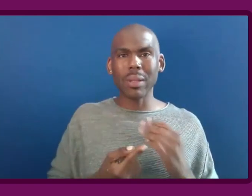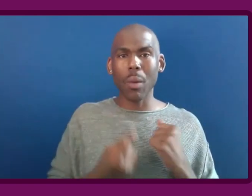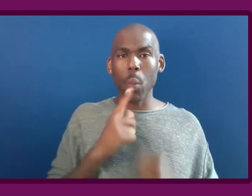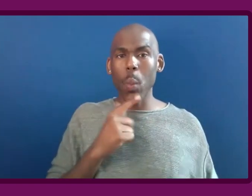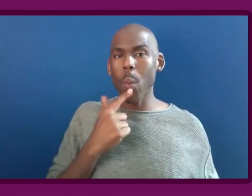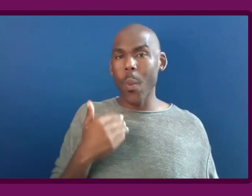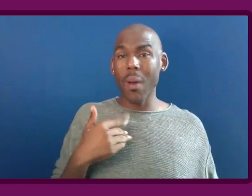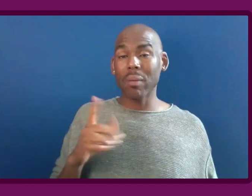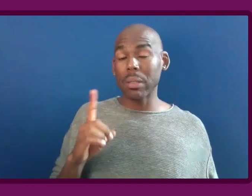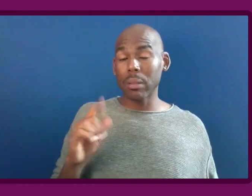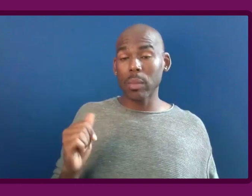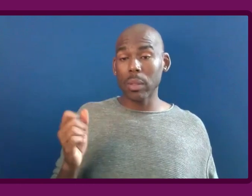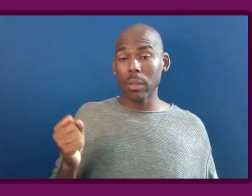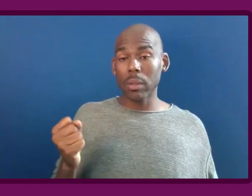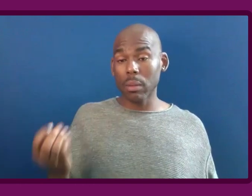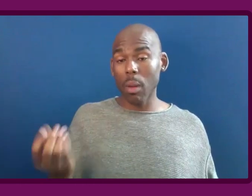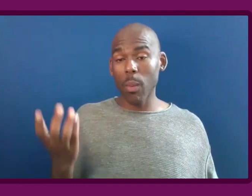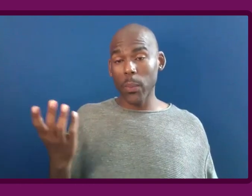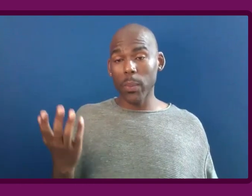and all the amazing work that you're doing? Maryangel Garcia-Ramos: